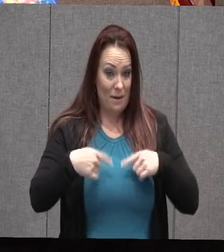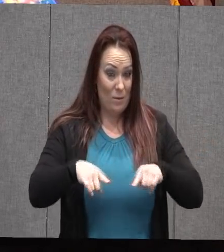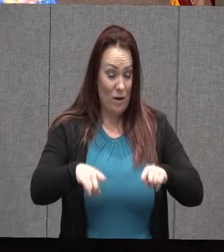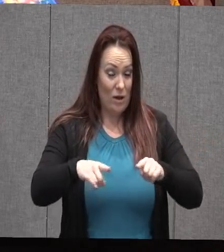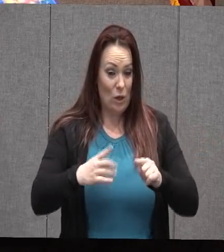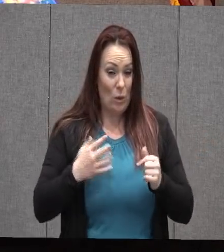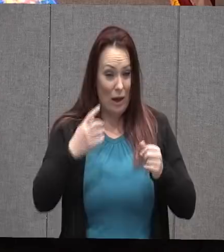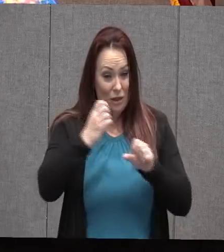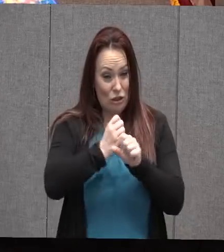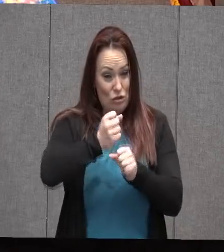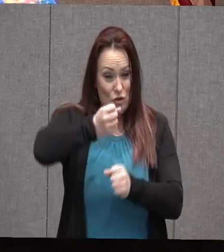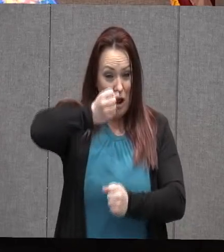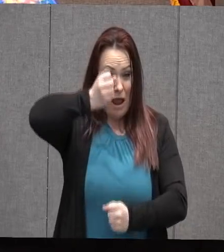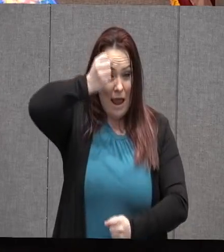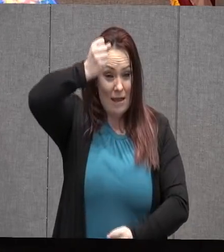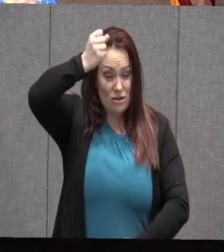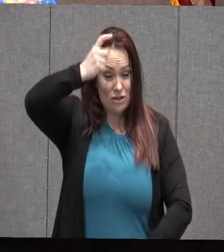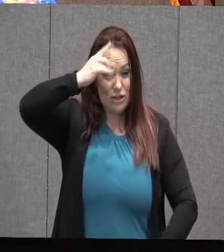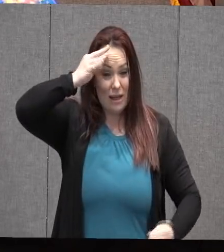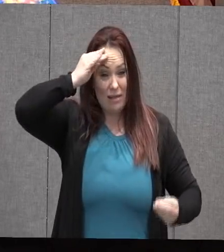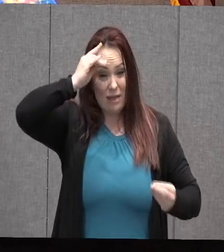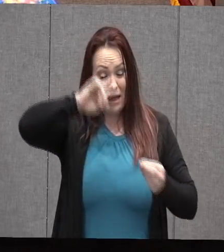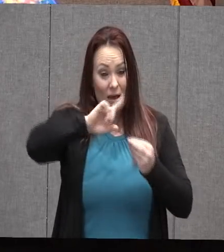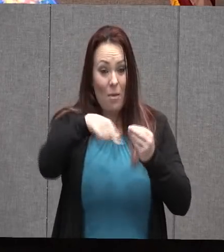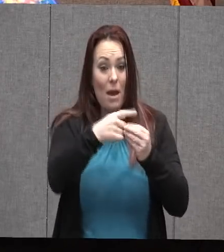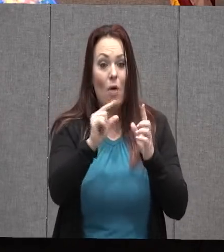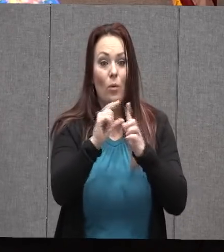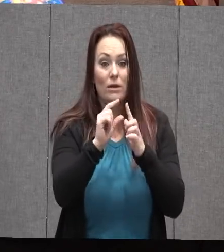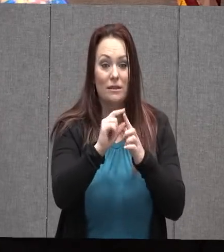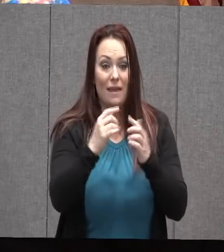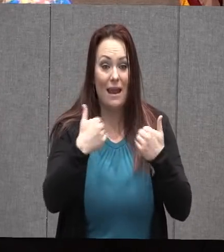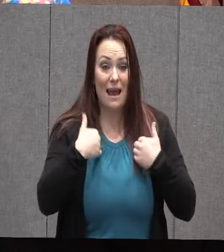about words that have a in them. Like apple.